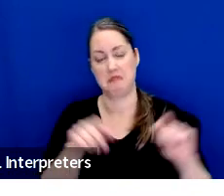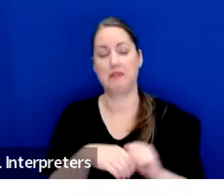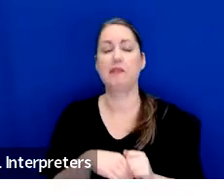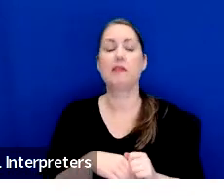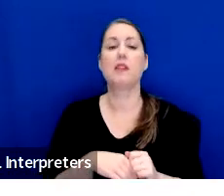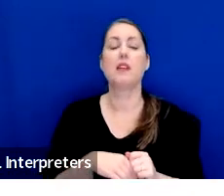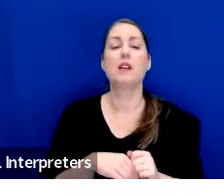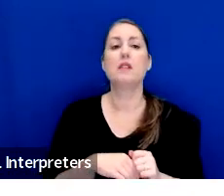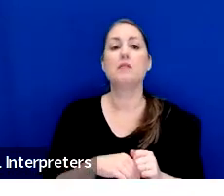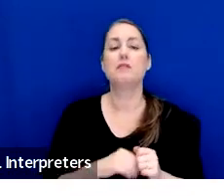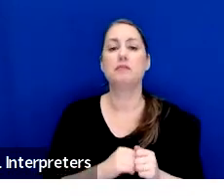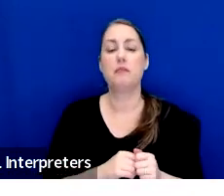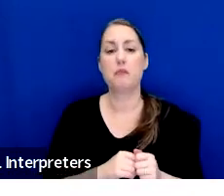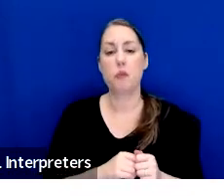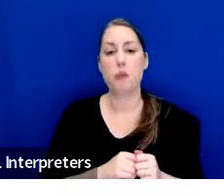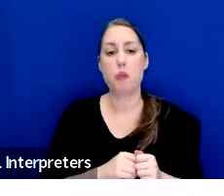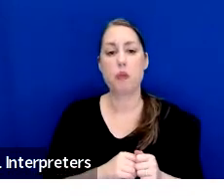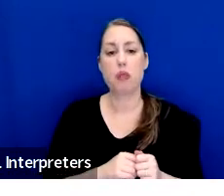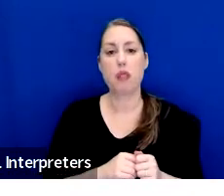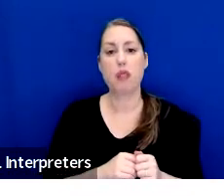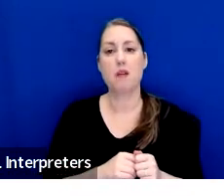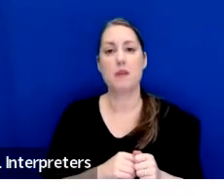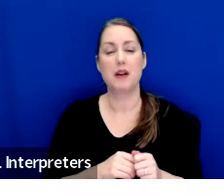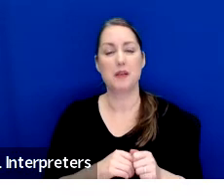about how I came to this place, because